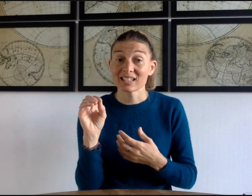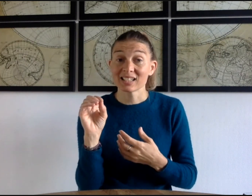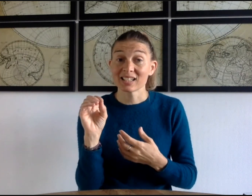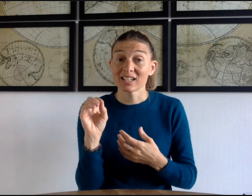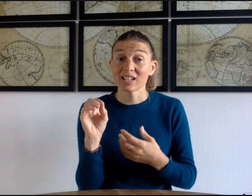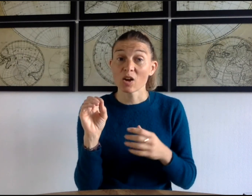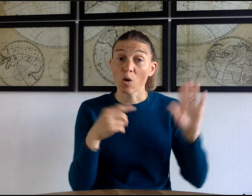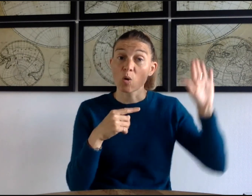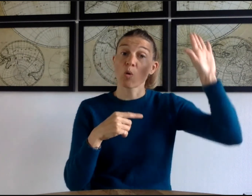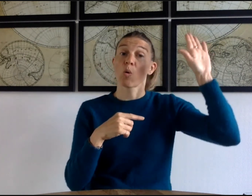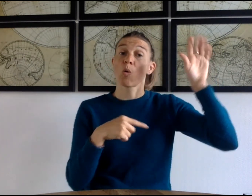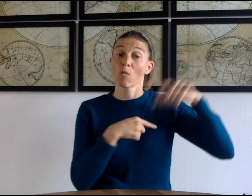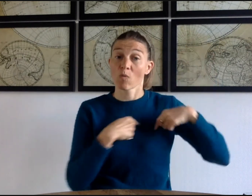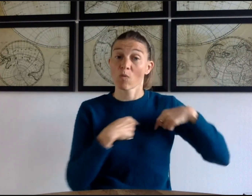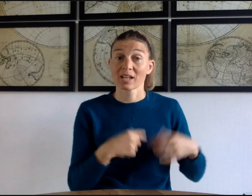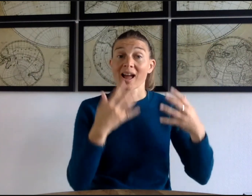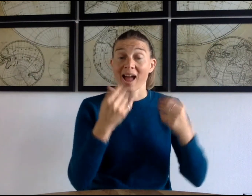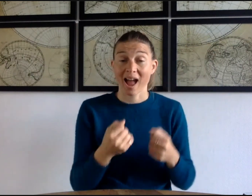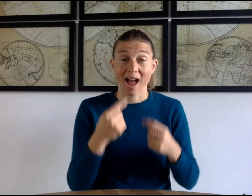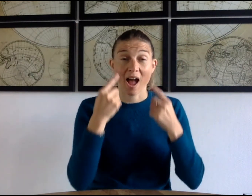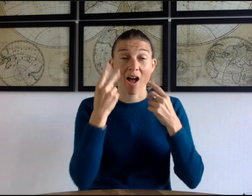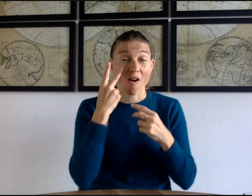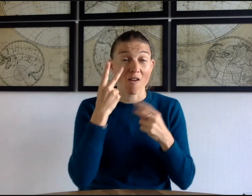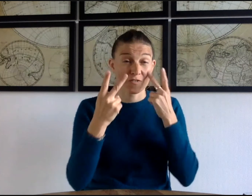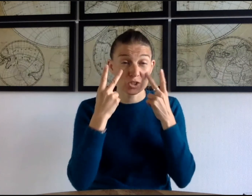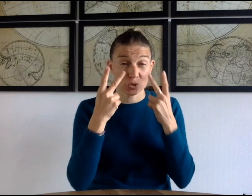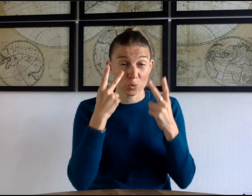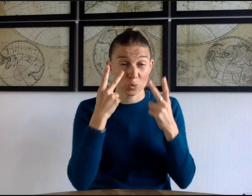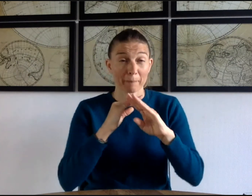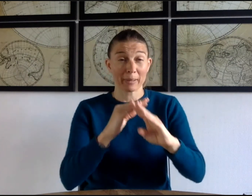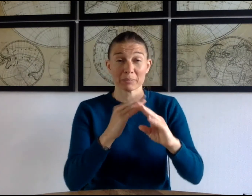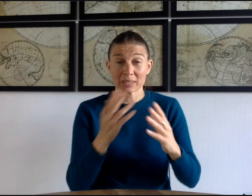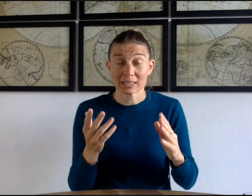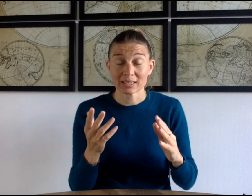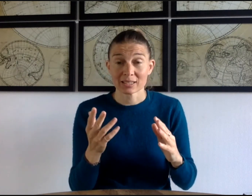I can say this has become now more or less normality.